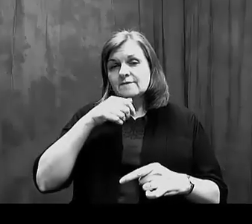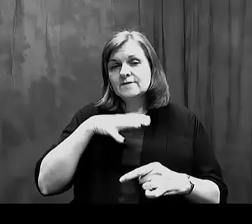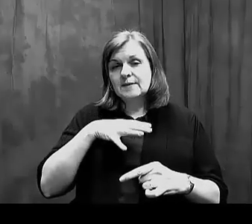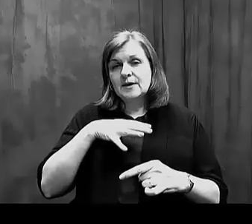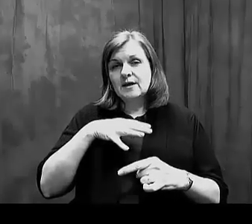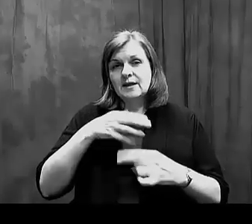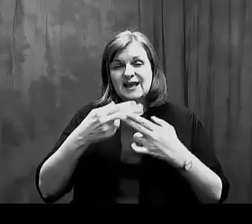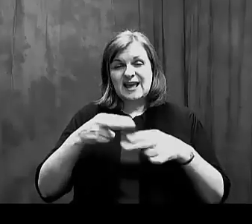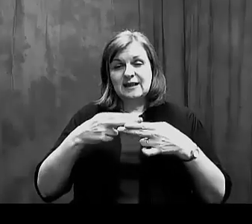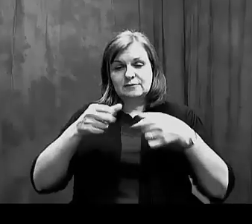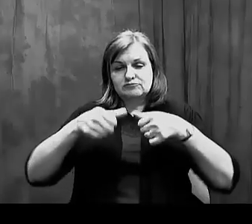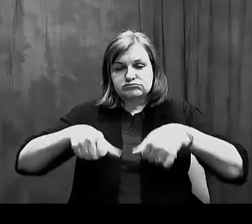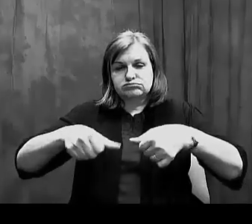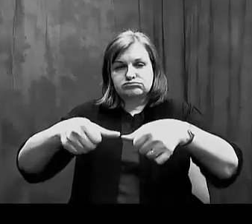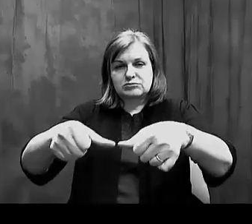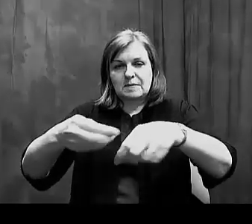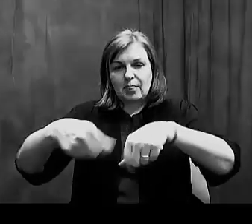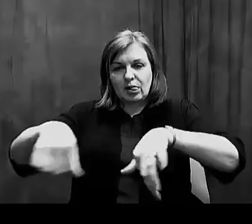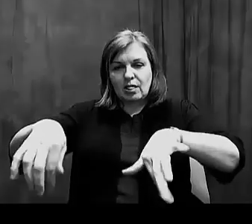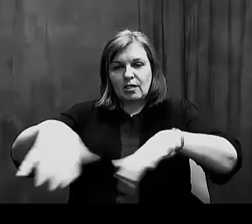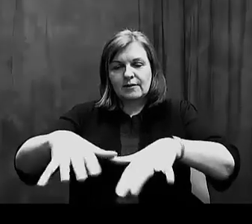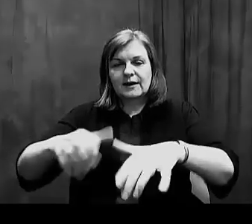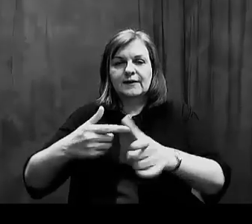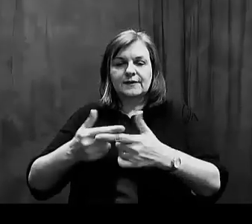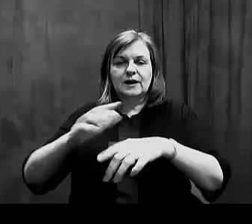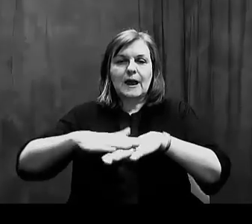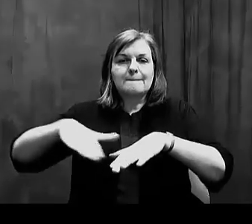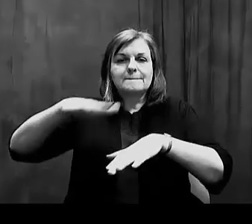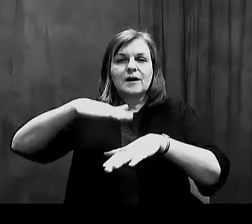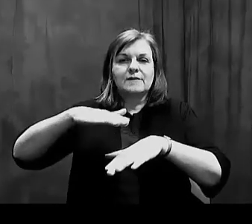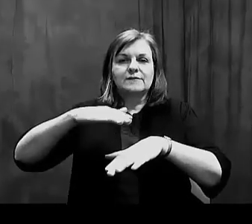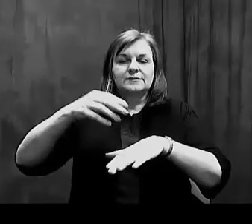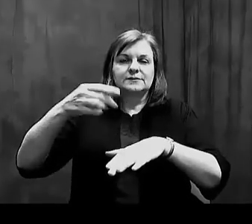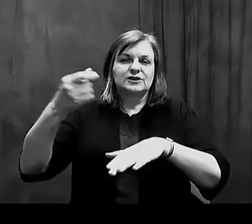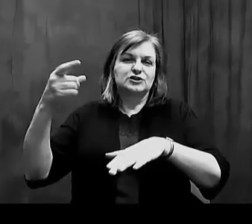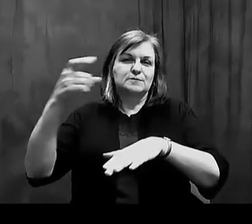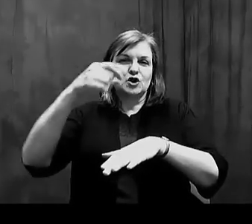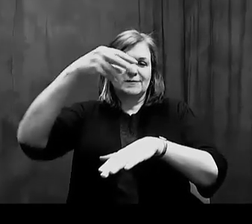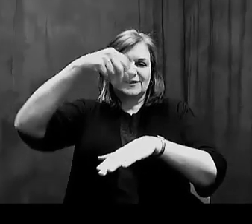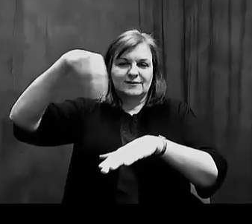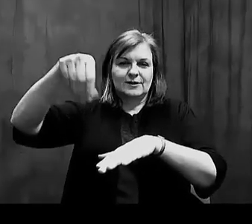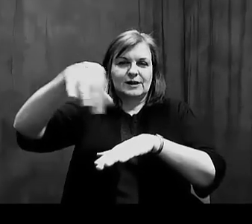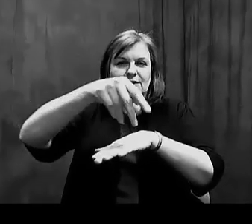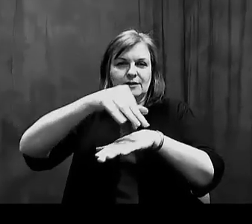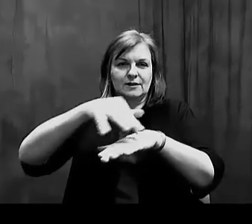organisms as well and the animal kingdom. external fertilization you see here I have labeled for